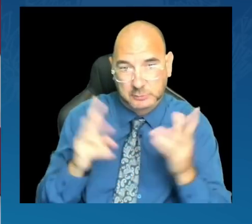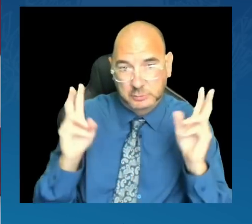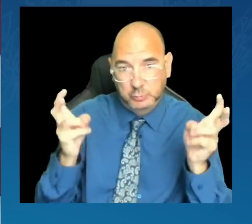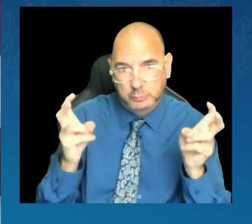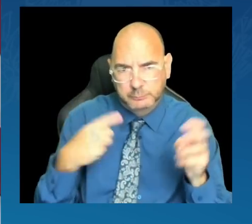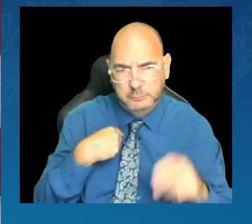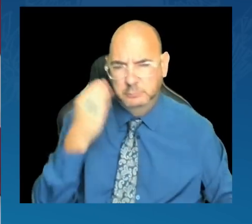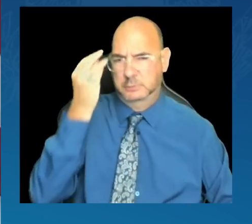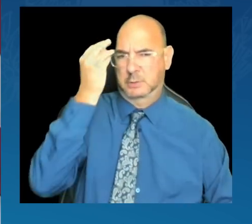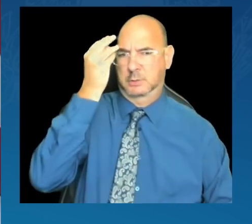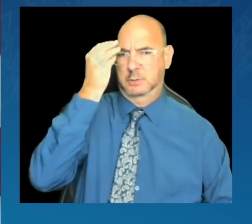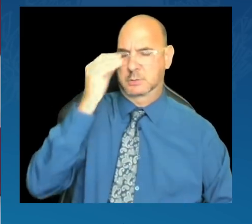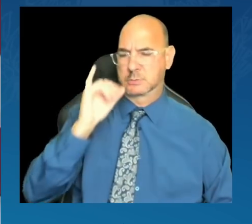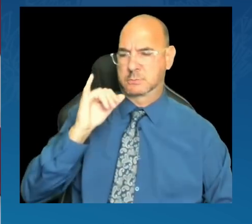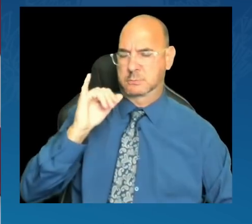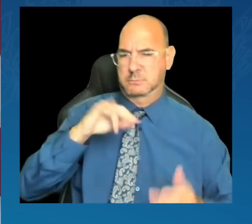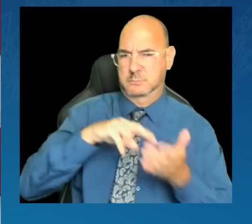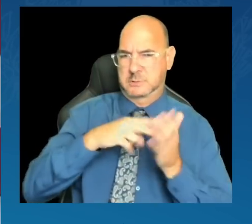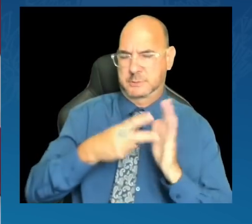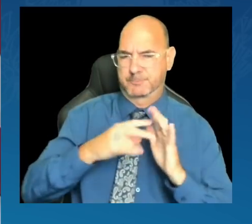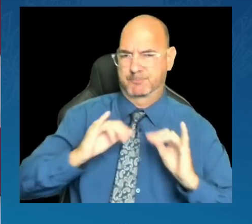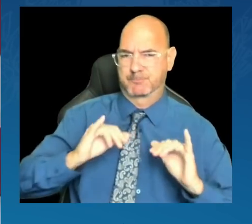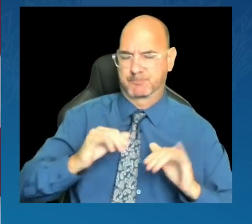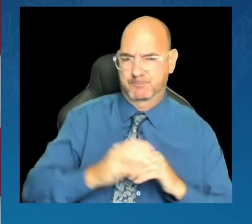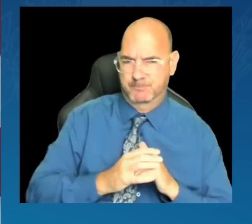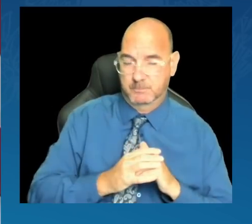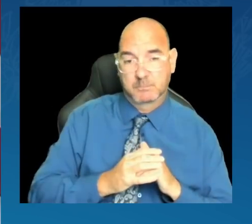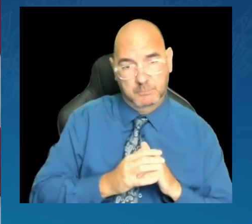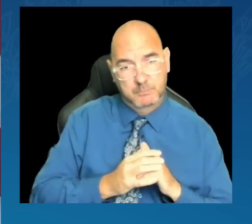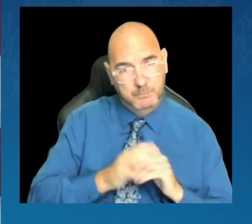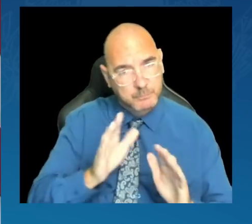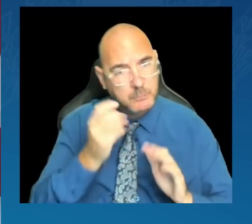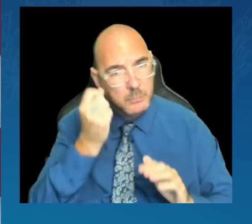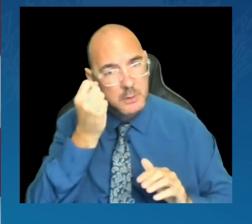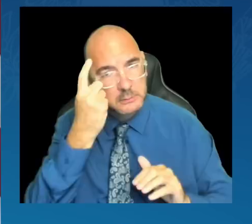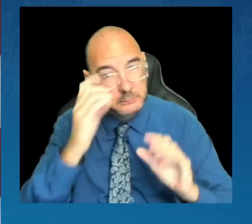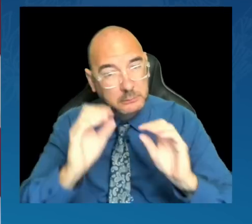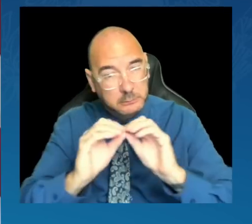understand that it could have a profound impact